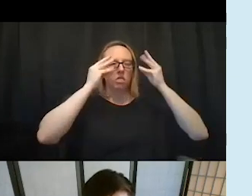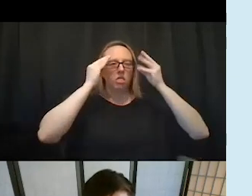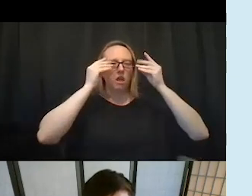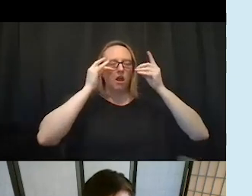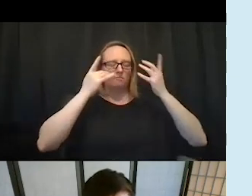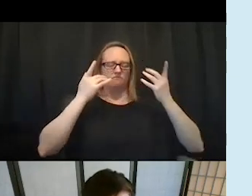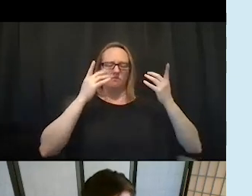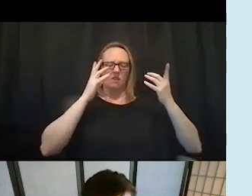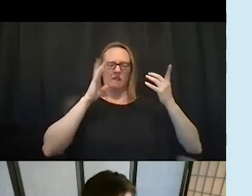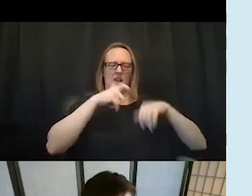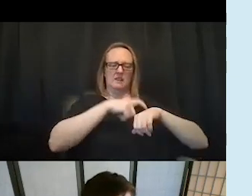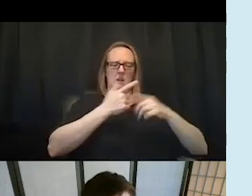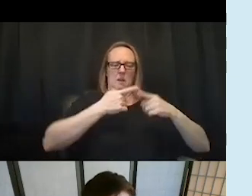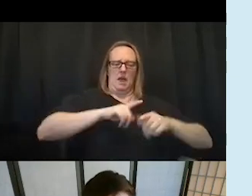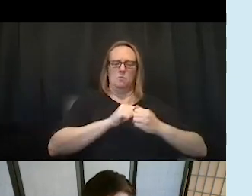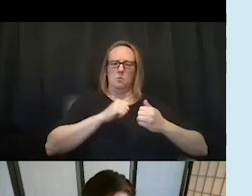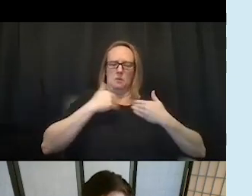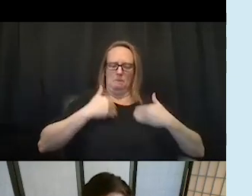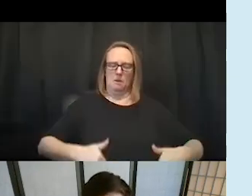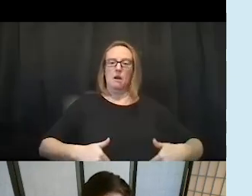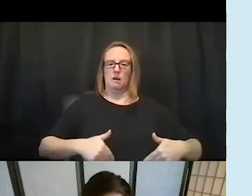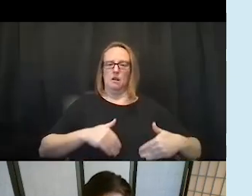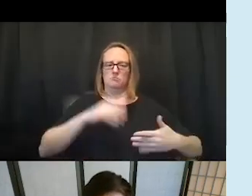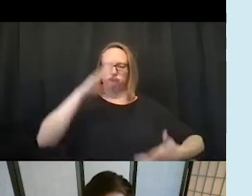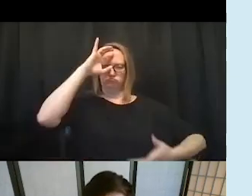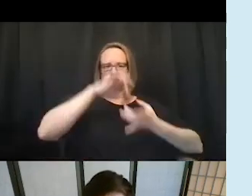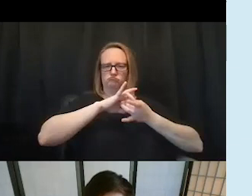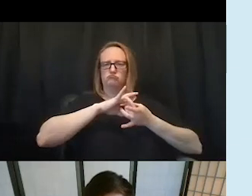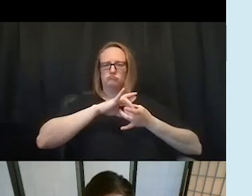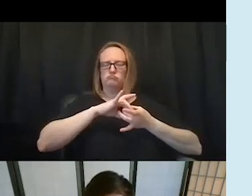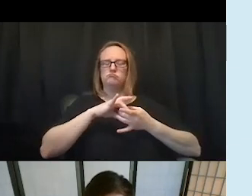the original traumas. This is something I think is for very particularly relevant